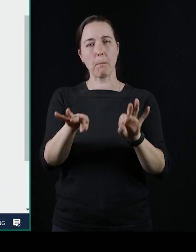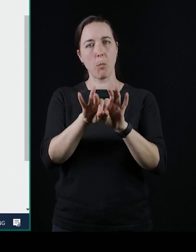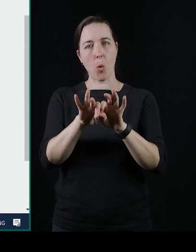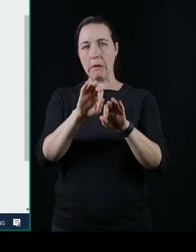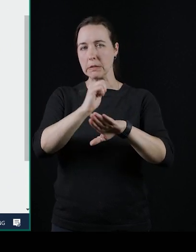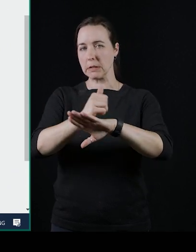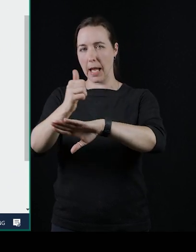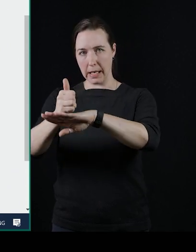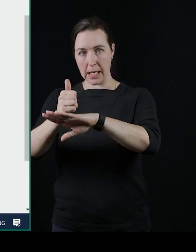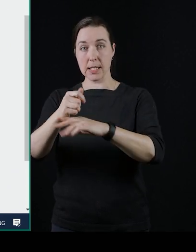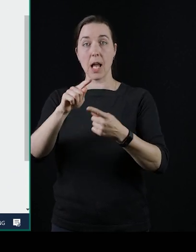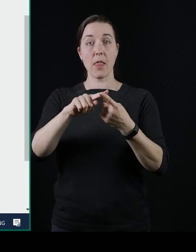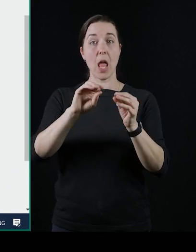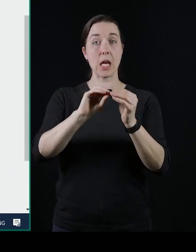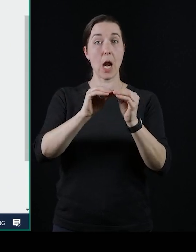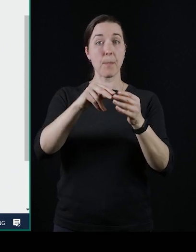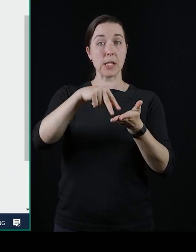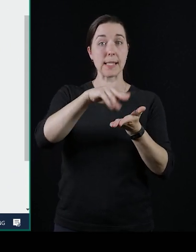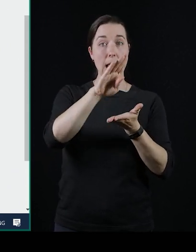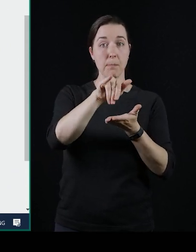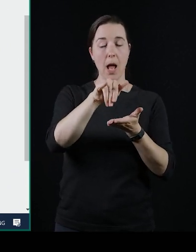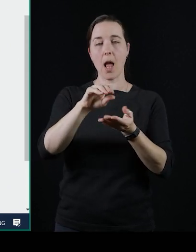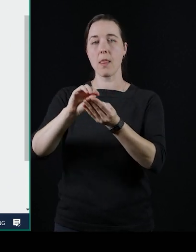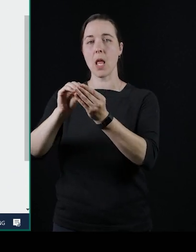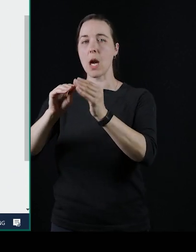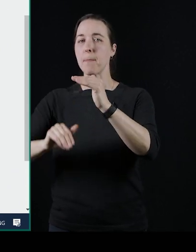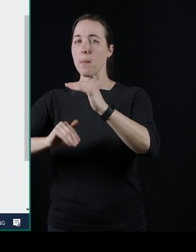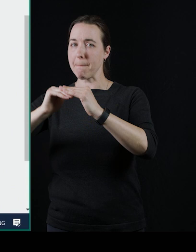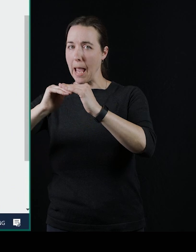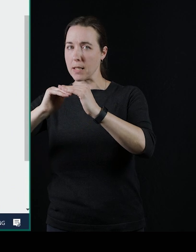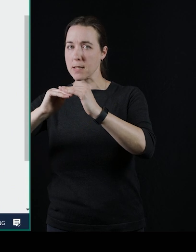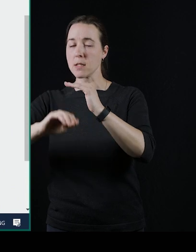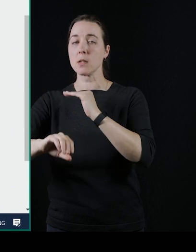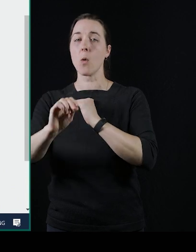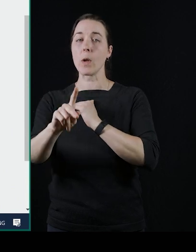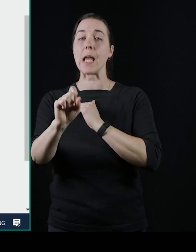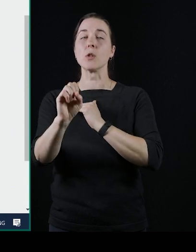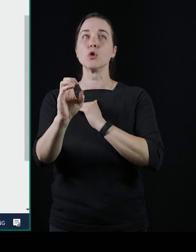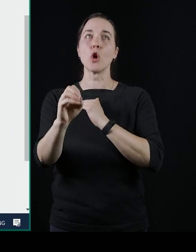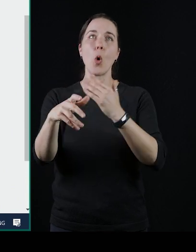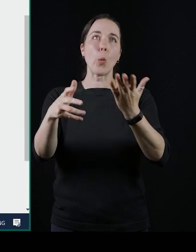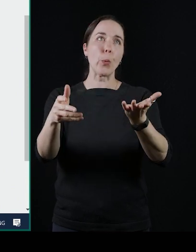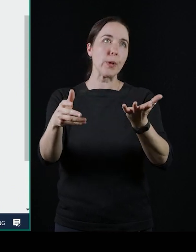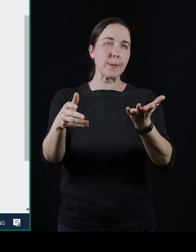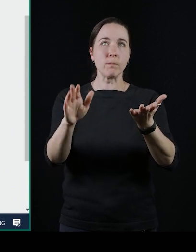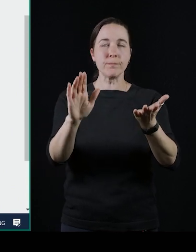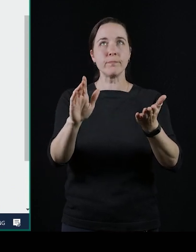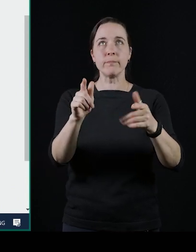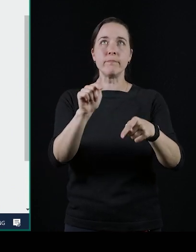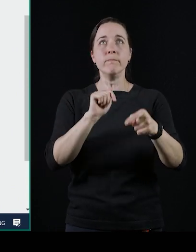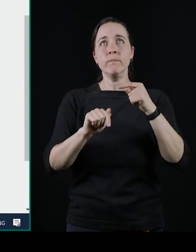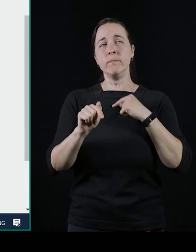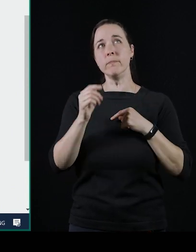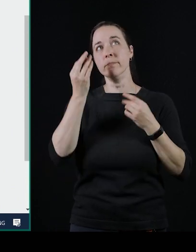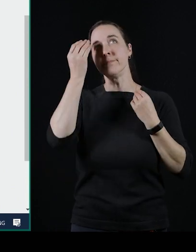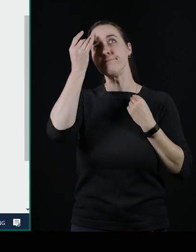that we need to configure. The number of standing by and the number of maximum, right? So let's take a step back and think.